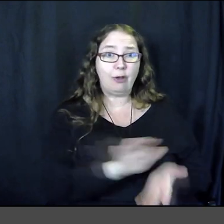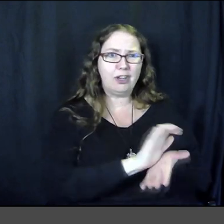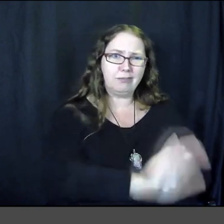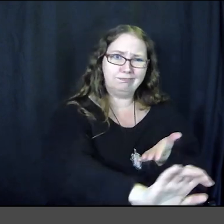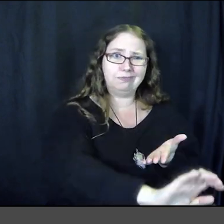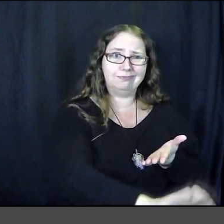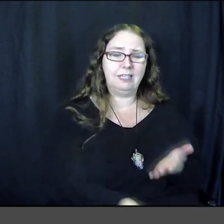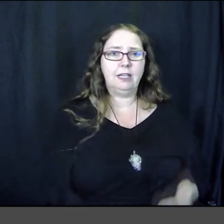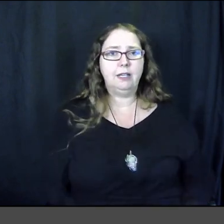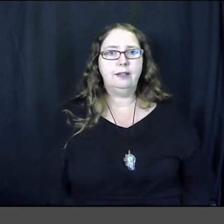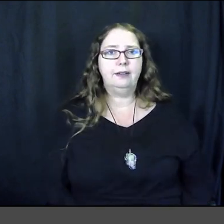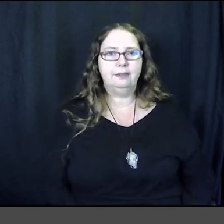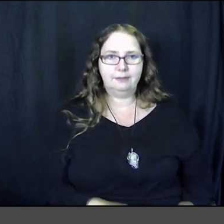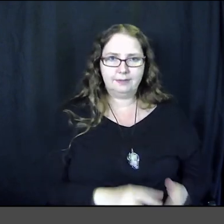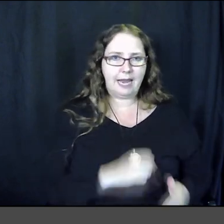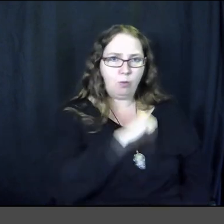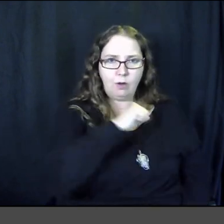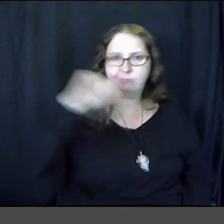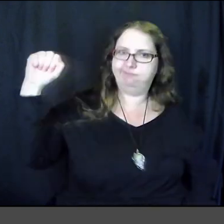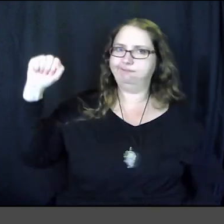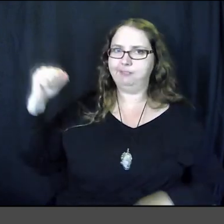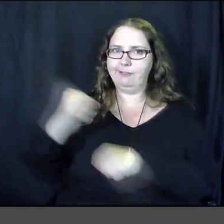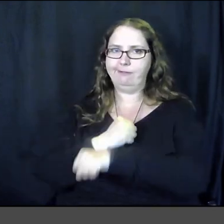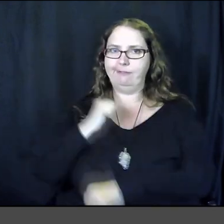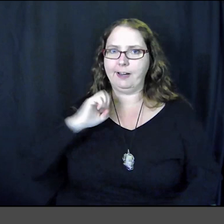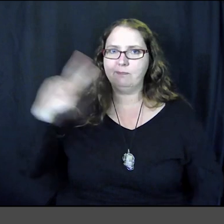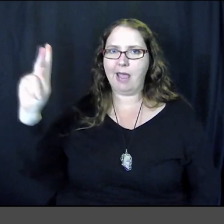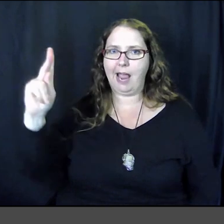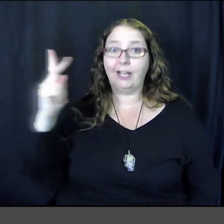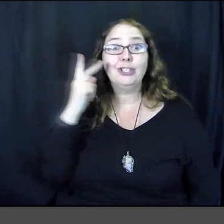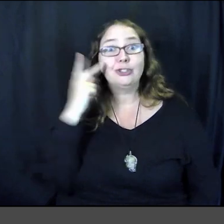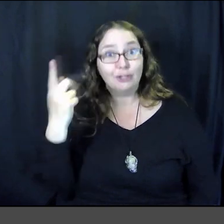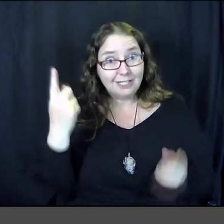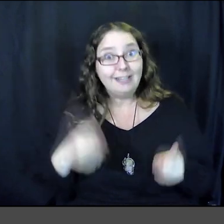SO YOU'RE SEEING MOBILIZATION HAPPENING WHERE WITH THESE BANNED BOOKS.